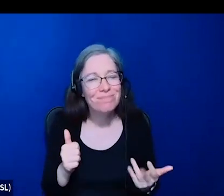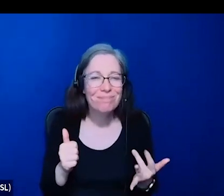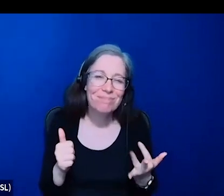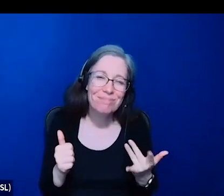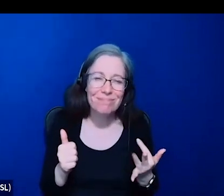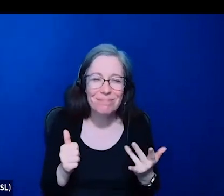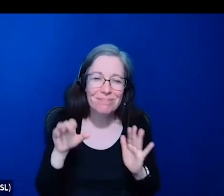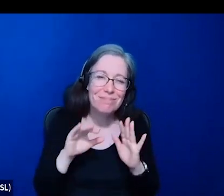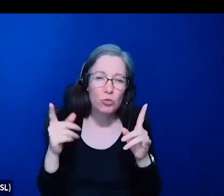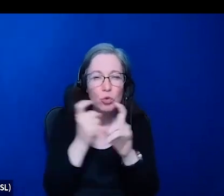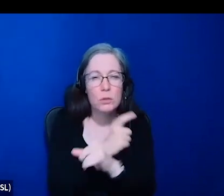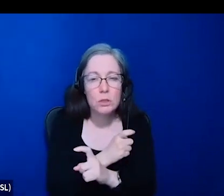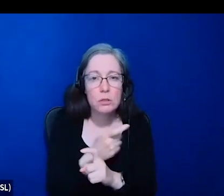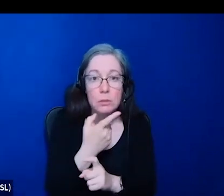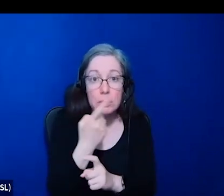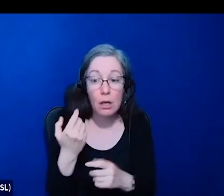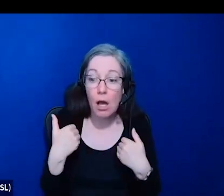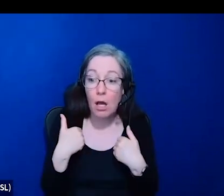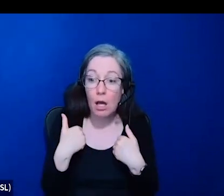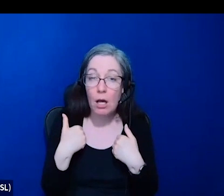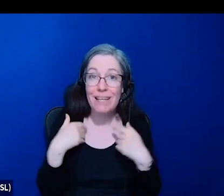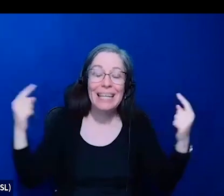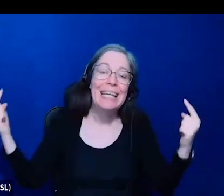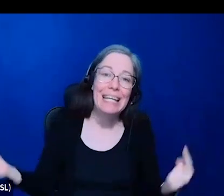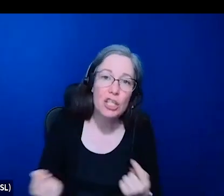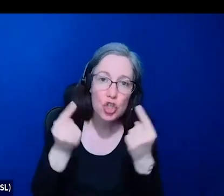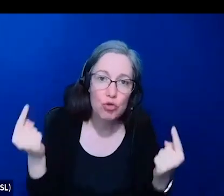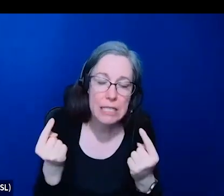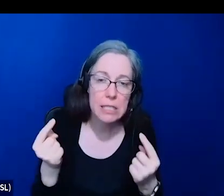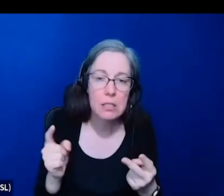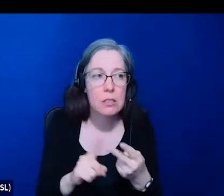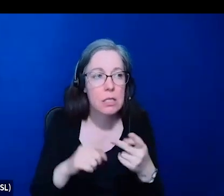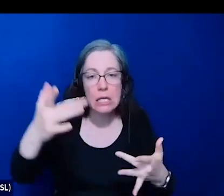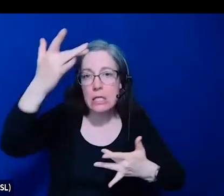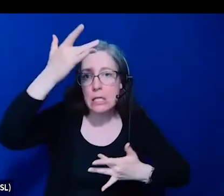because it contains injuries and illnesses mixed with disabilities,